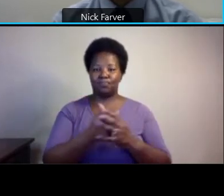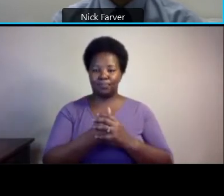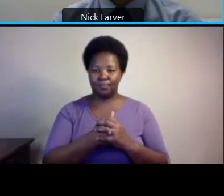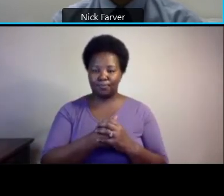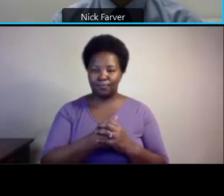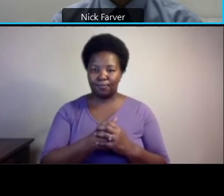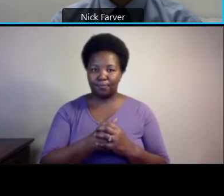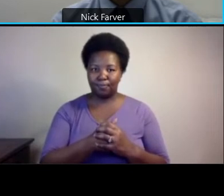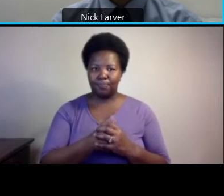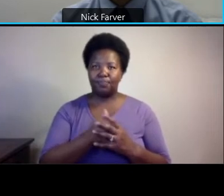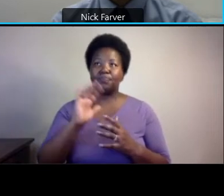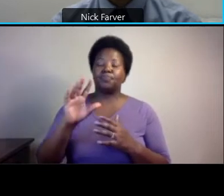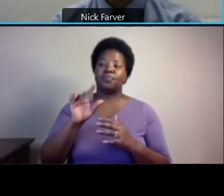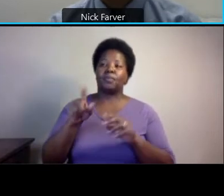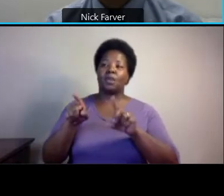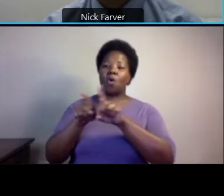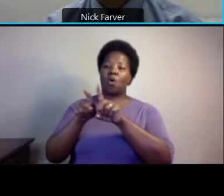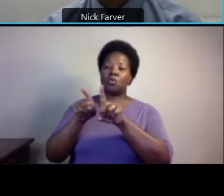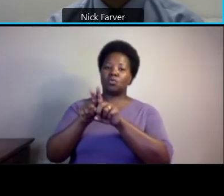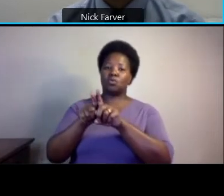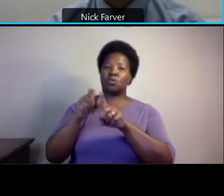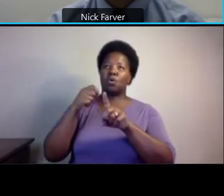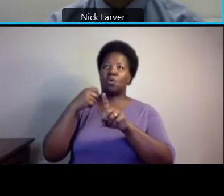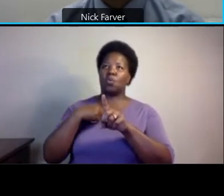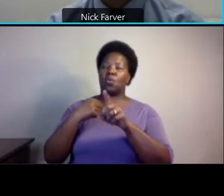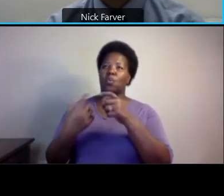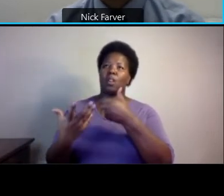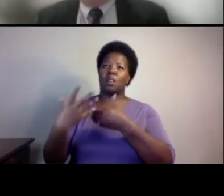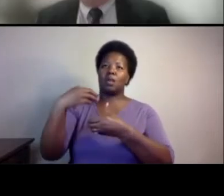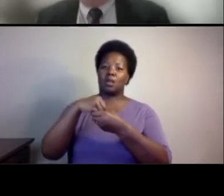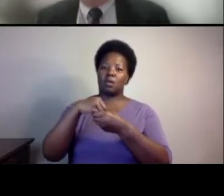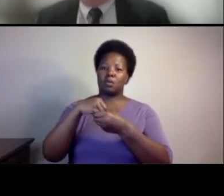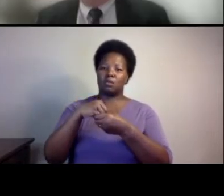yeah we also incorporate the the uh the pedestrian interval in there which